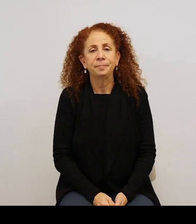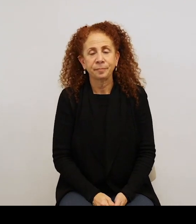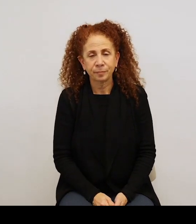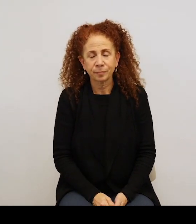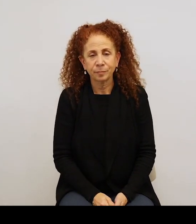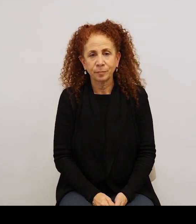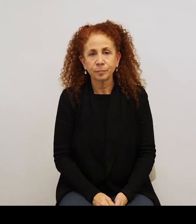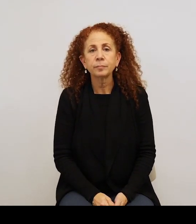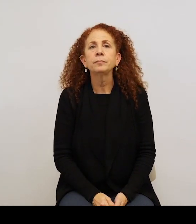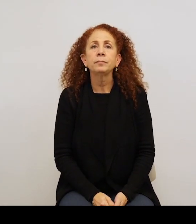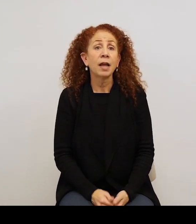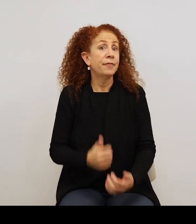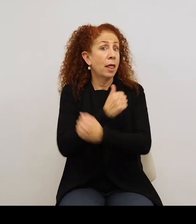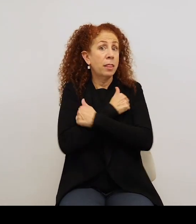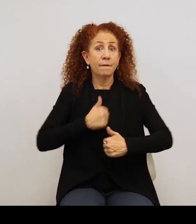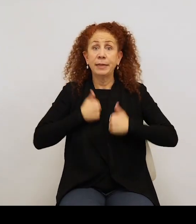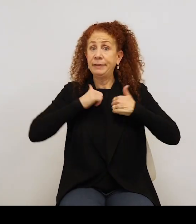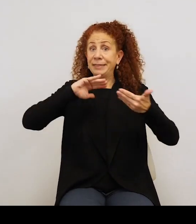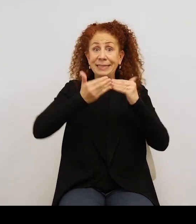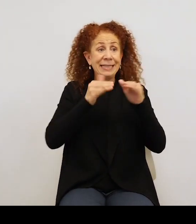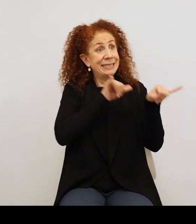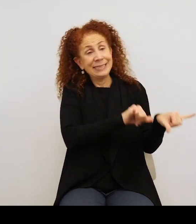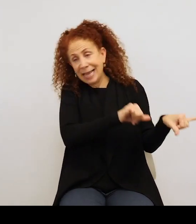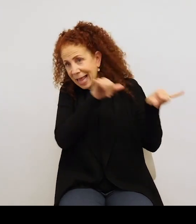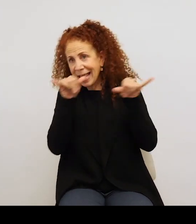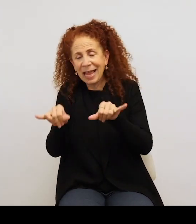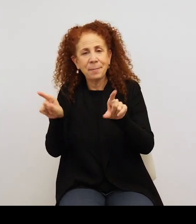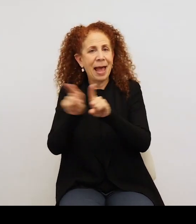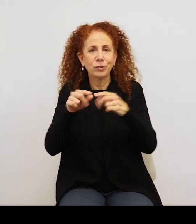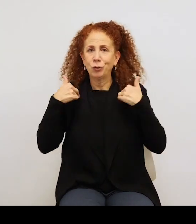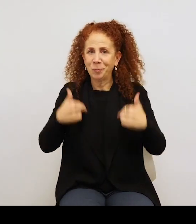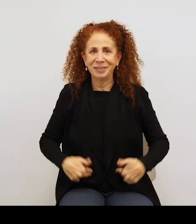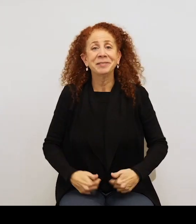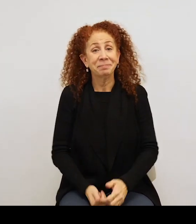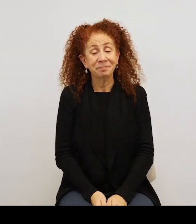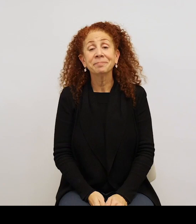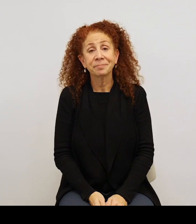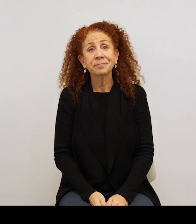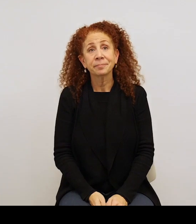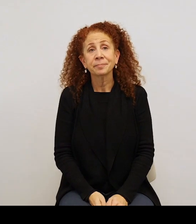So they love living in the city just as much as we do.